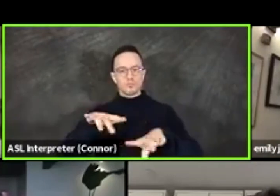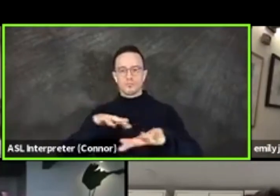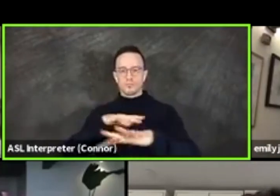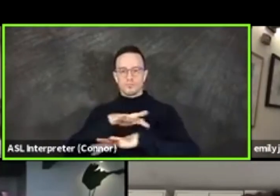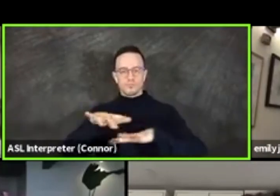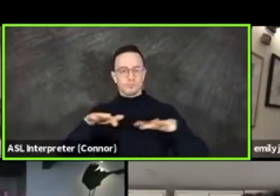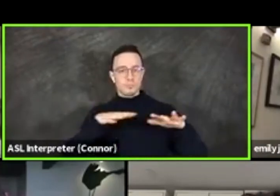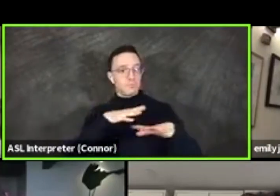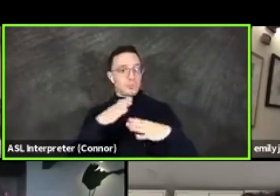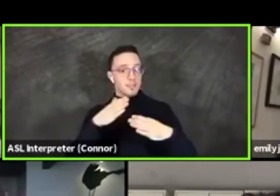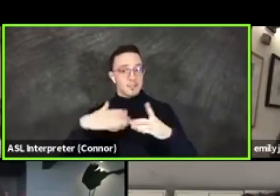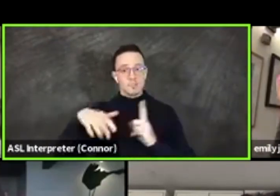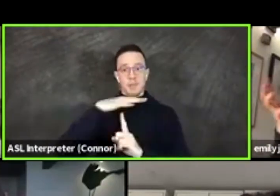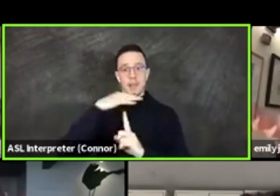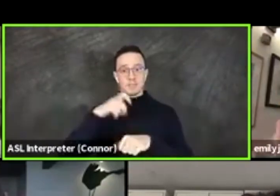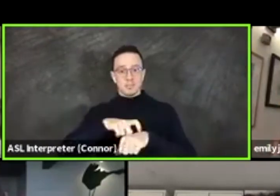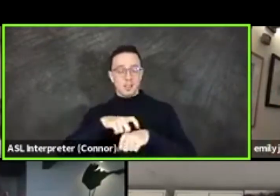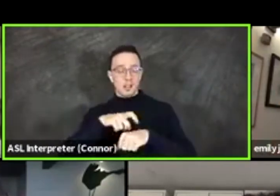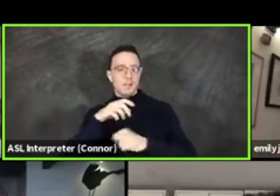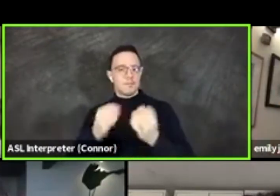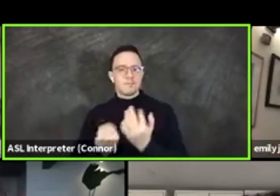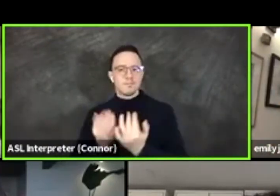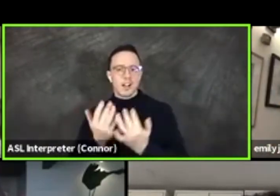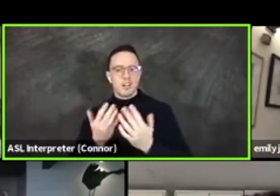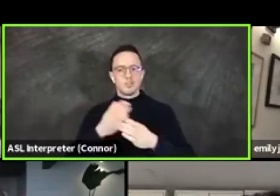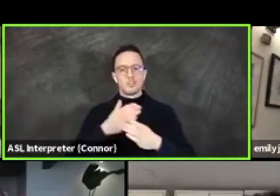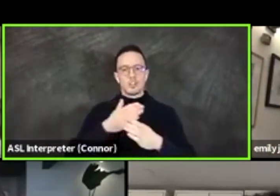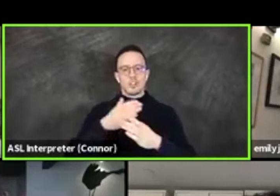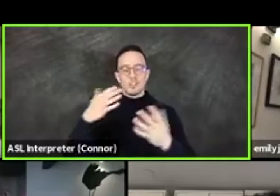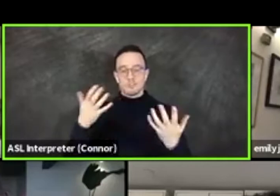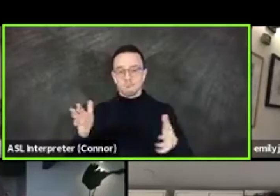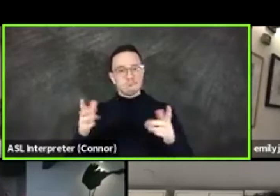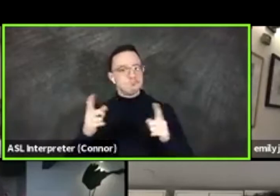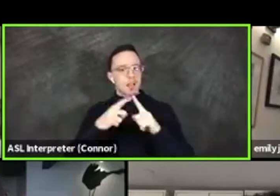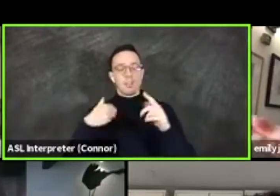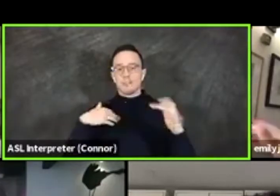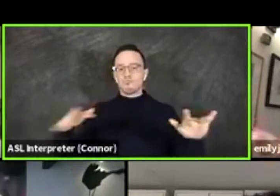ANOTHER; I MAKE THESE, YOU KNOW, LARGE-SCALE PERFORMANCE GATHERINGS, THAT ARE, SOMETIMES